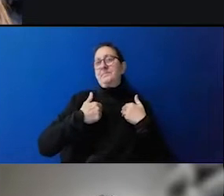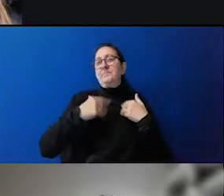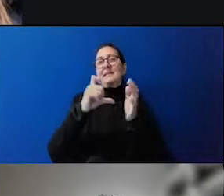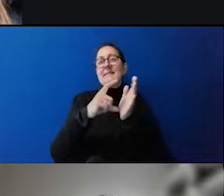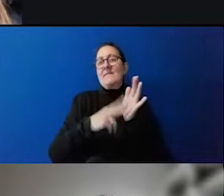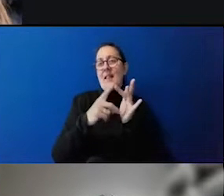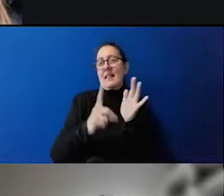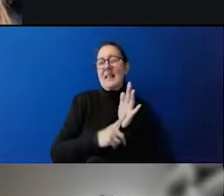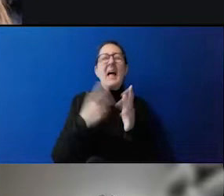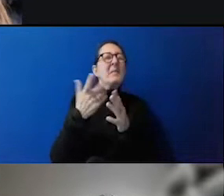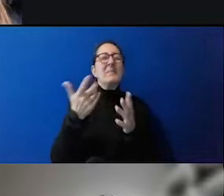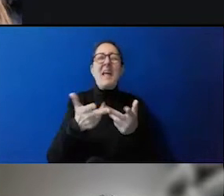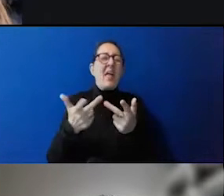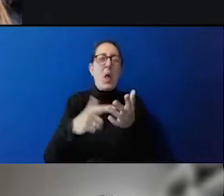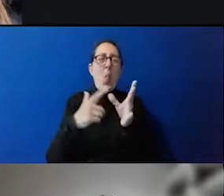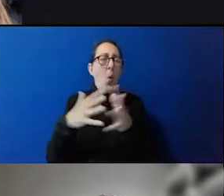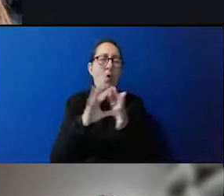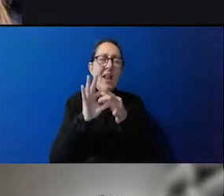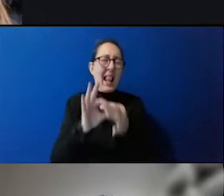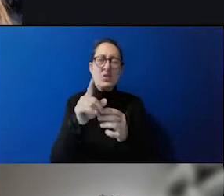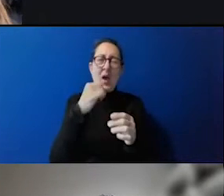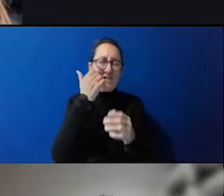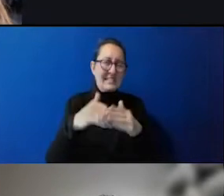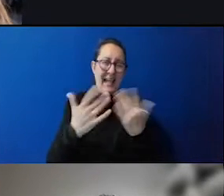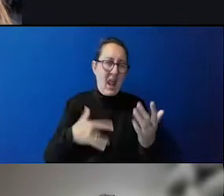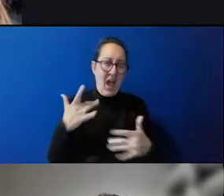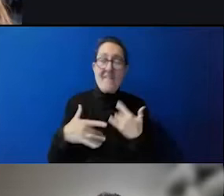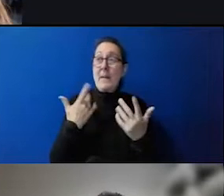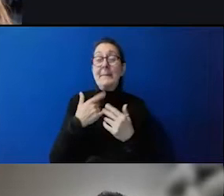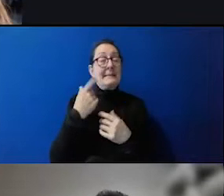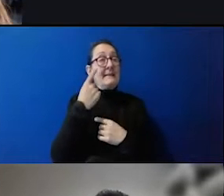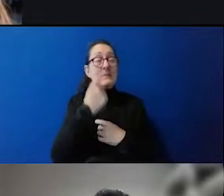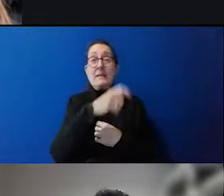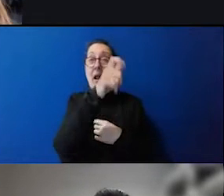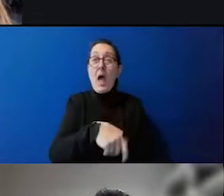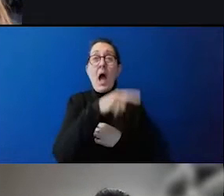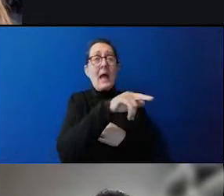your everyday life um um it's seeing clients who have applied for a centerlink income and have been